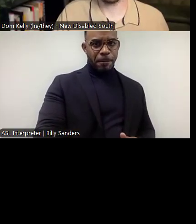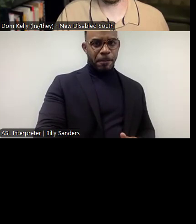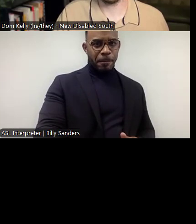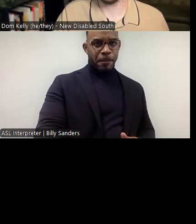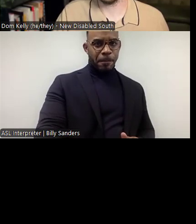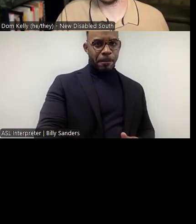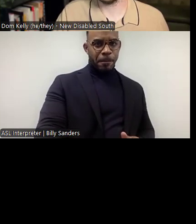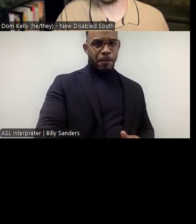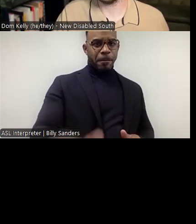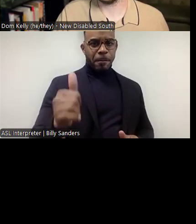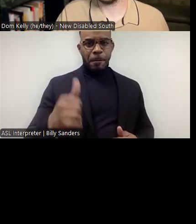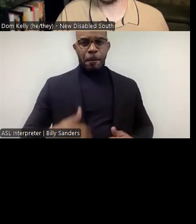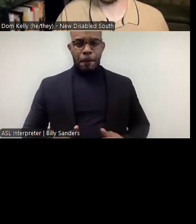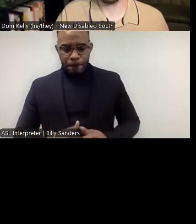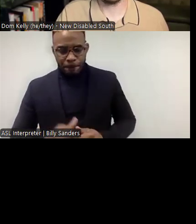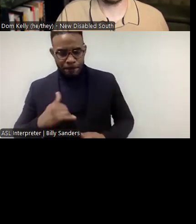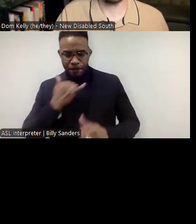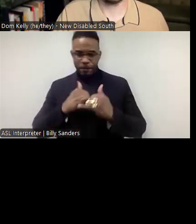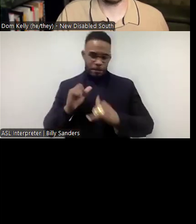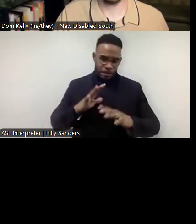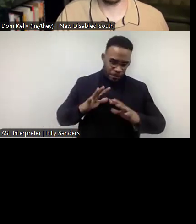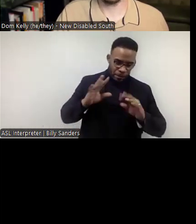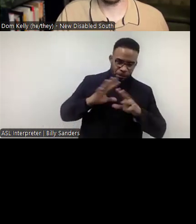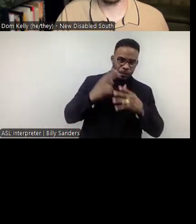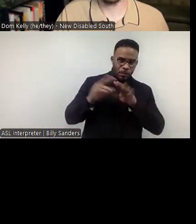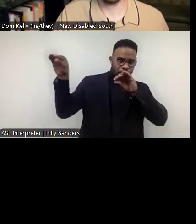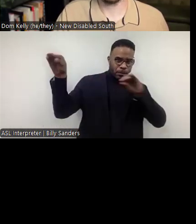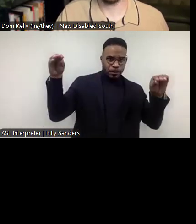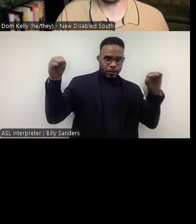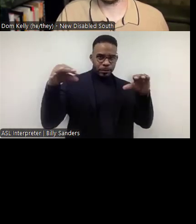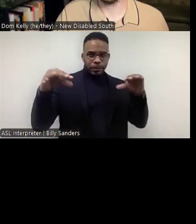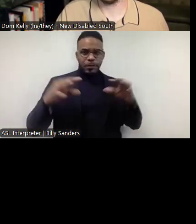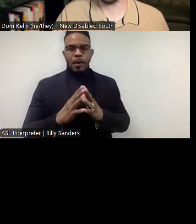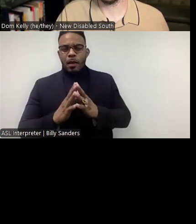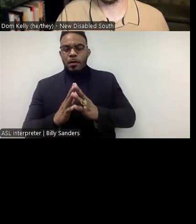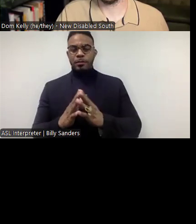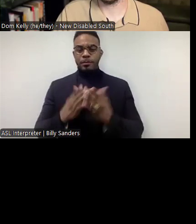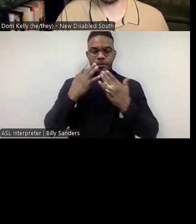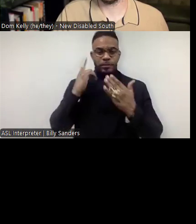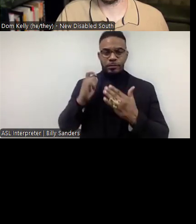interpreting right now. We're going to switch. » SPEAKER: Okay, Billy. Great. » JESSICA LEHMAN: Thank you. I think that was my mistake.